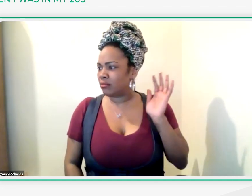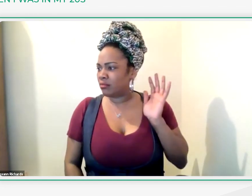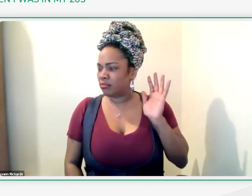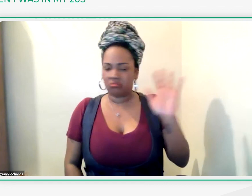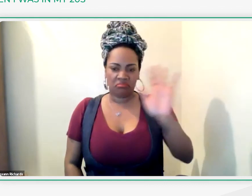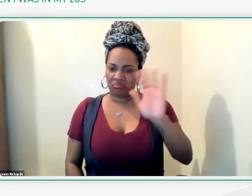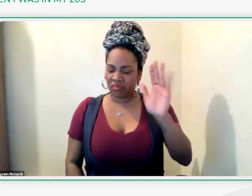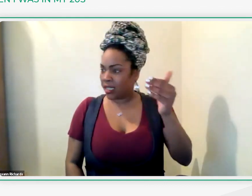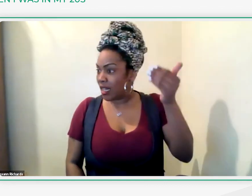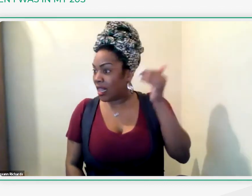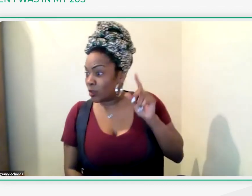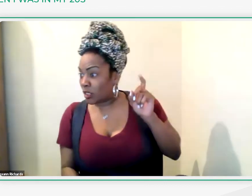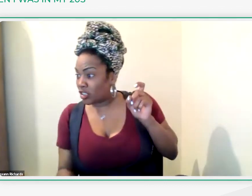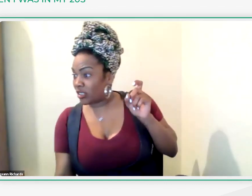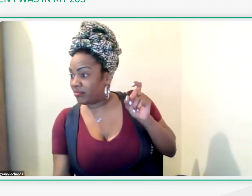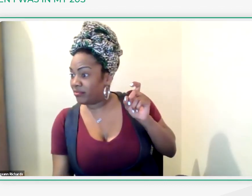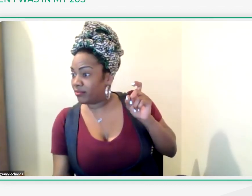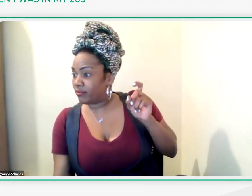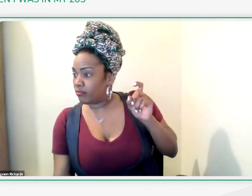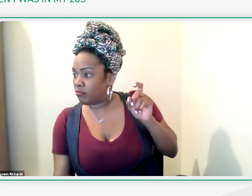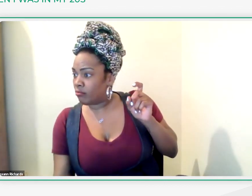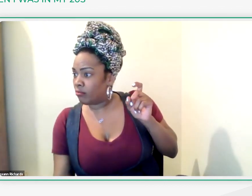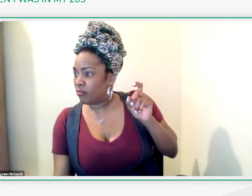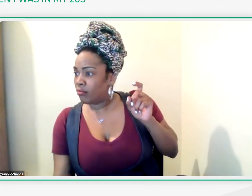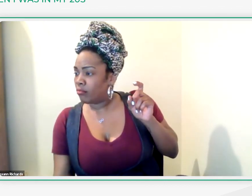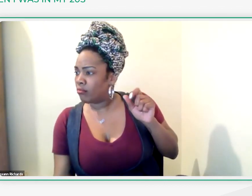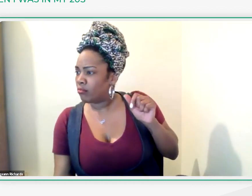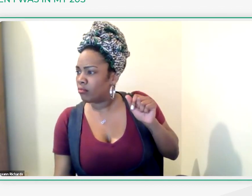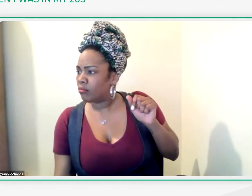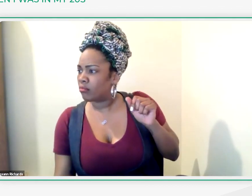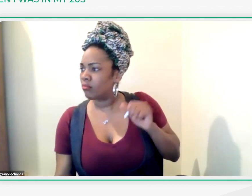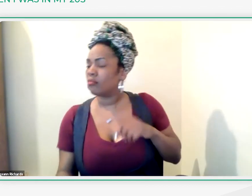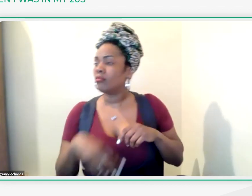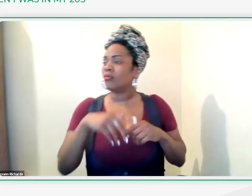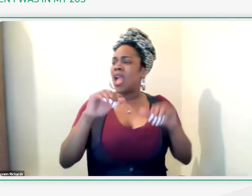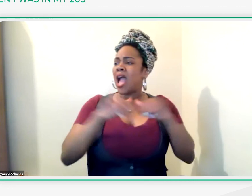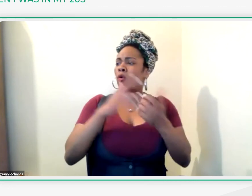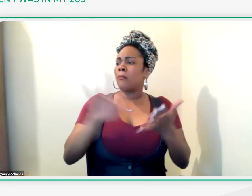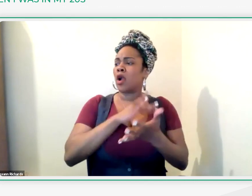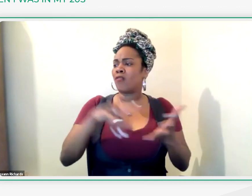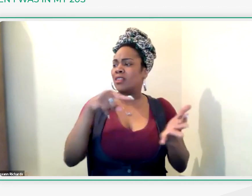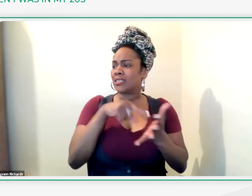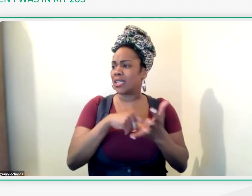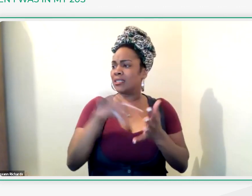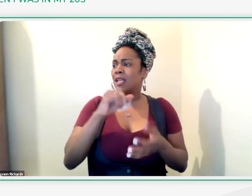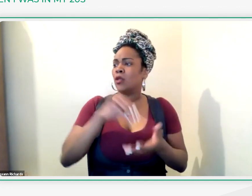You know what? Never mind. I apologize. Let me jump down.